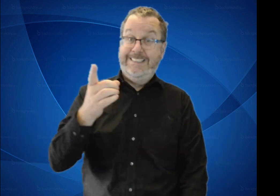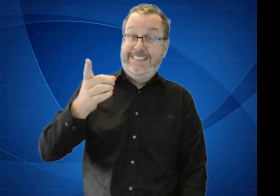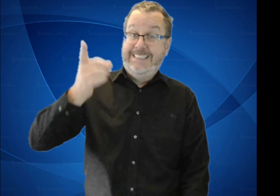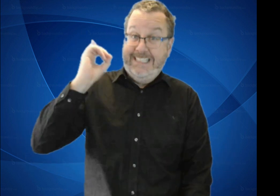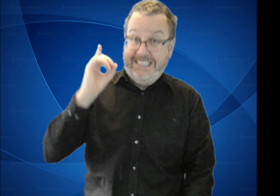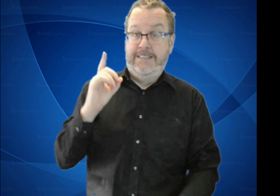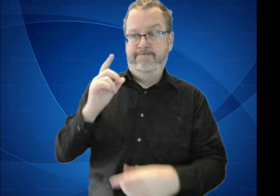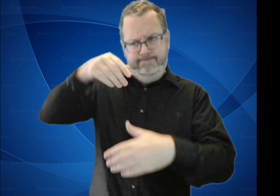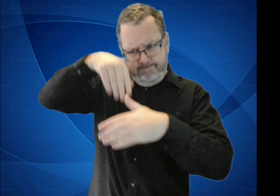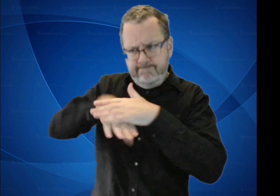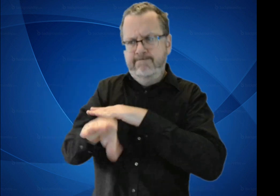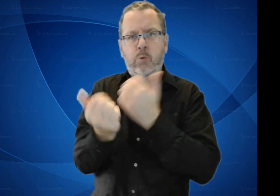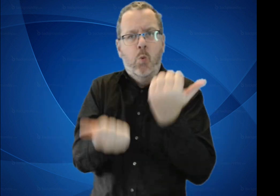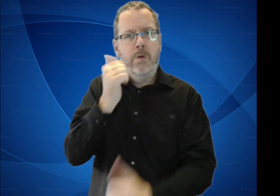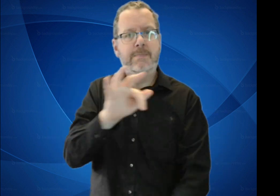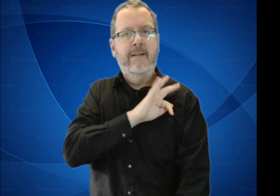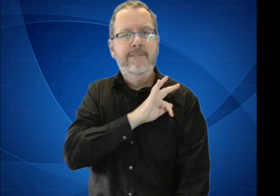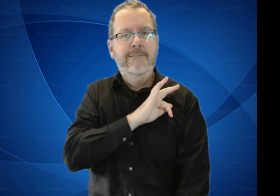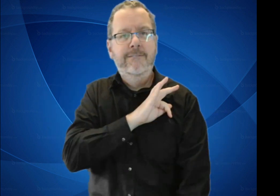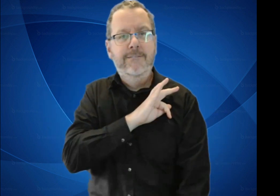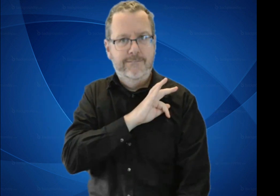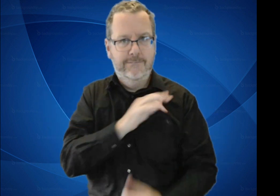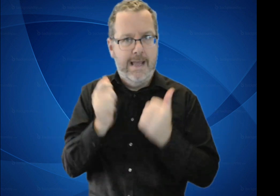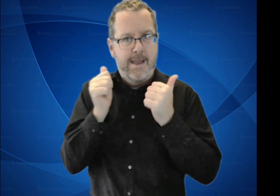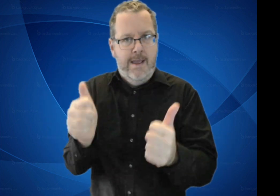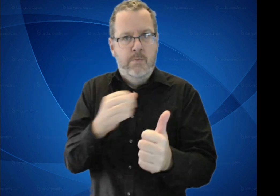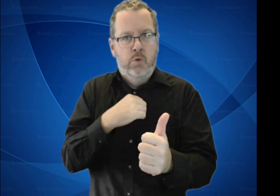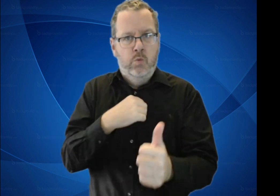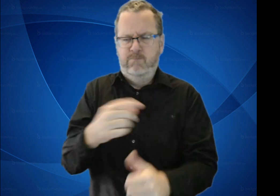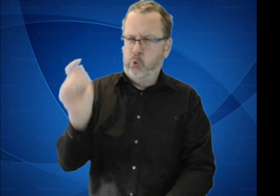in his life, to be well capable of bringing a legal case himself.